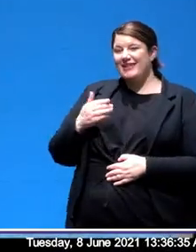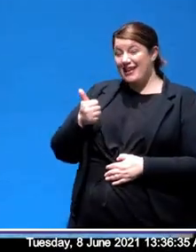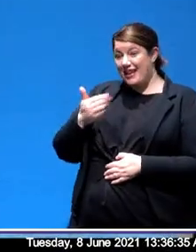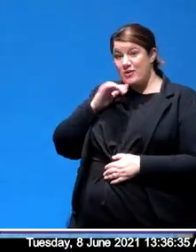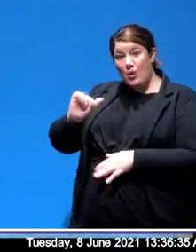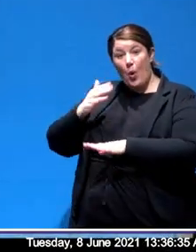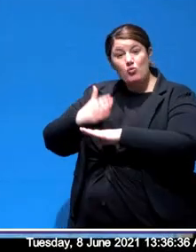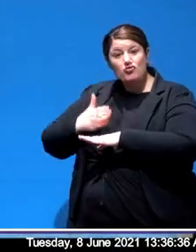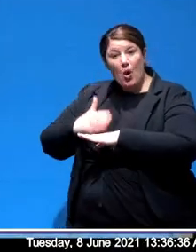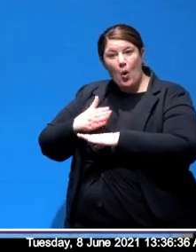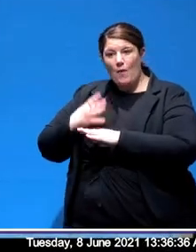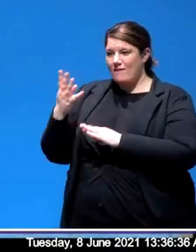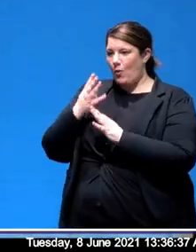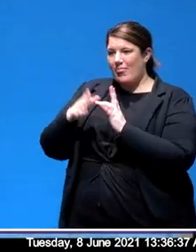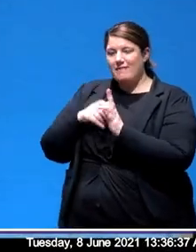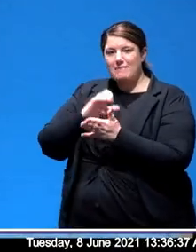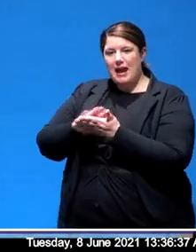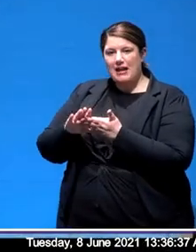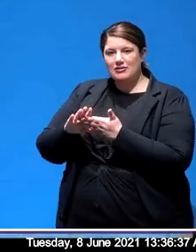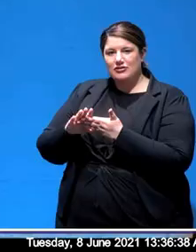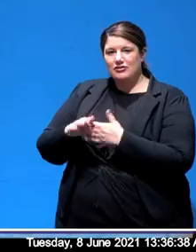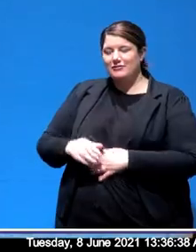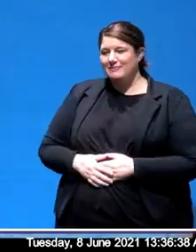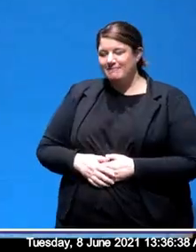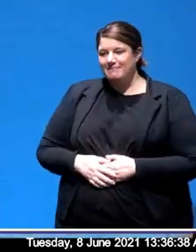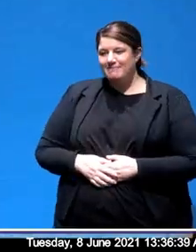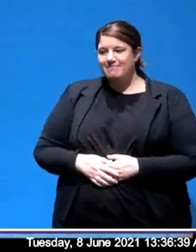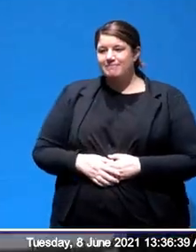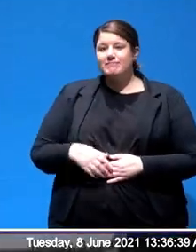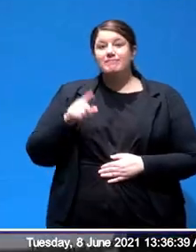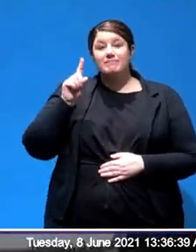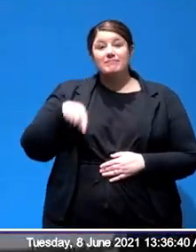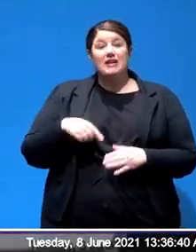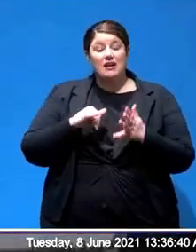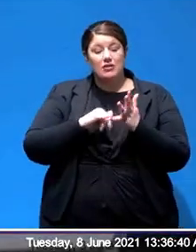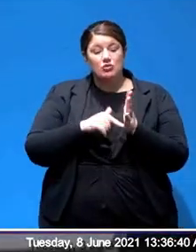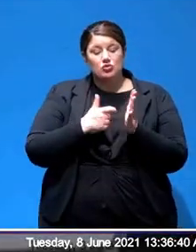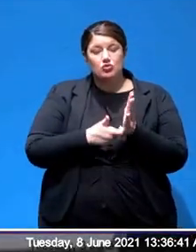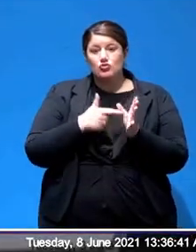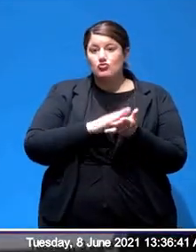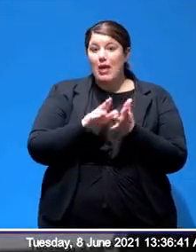What was your role on 4 March 1988? I started at Strathmont Centre as a Home Assistant.